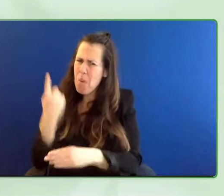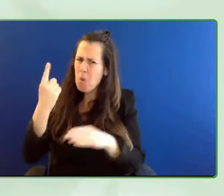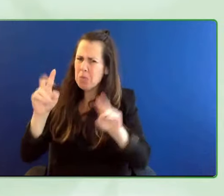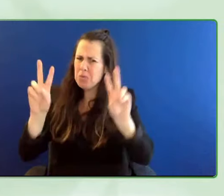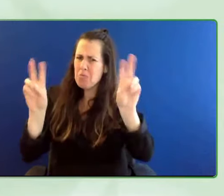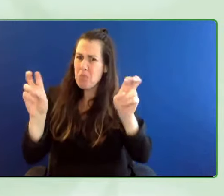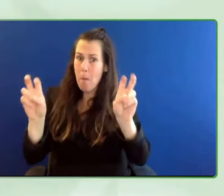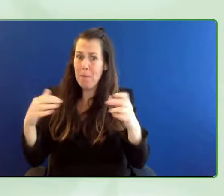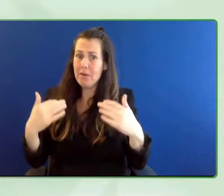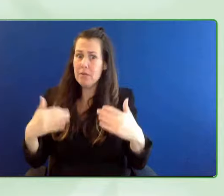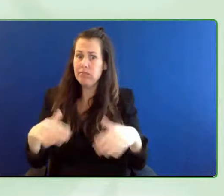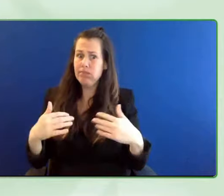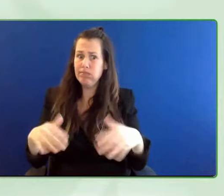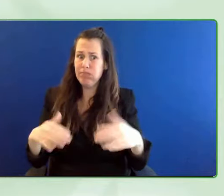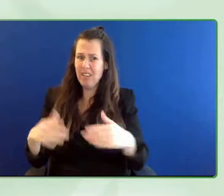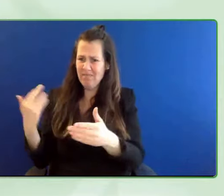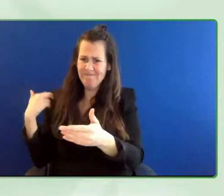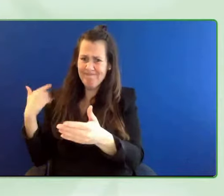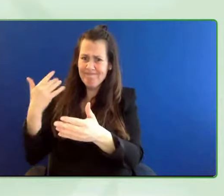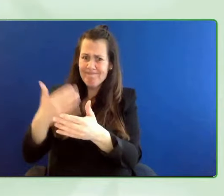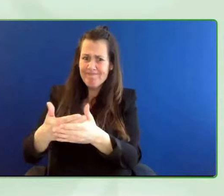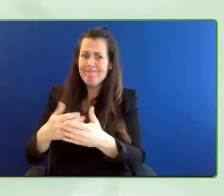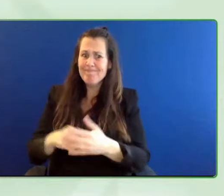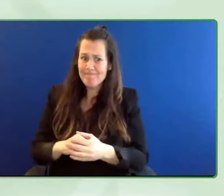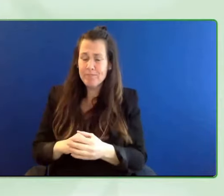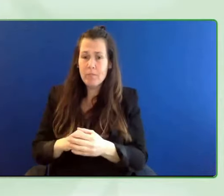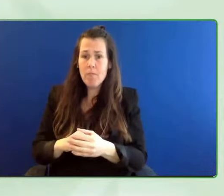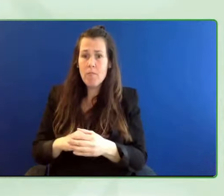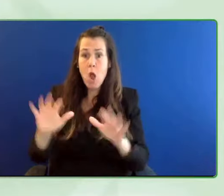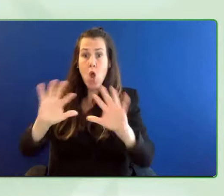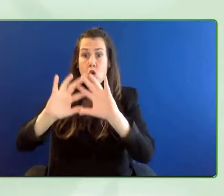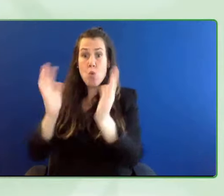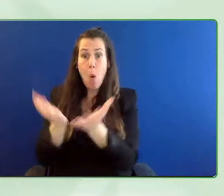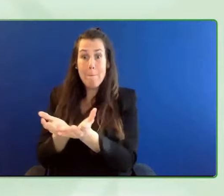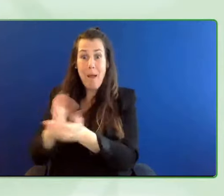understanding of the importance of caretakers in our world.